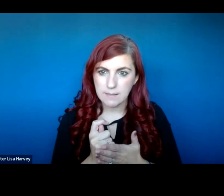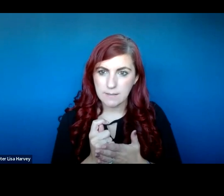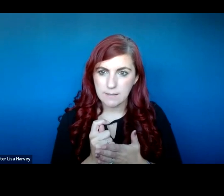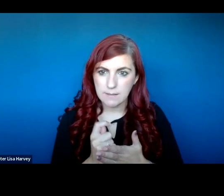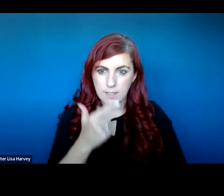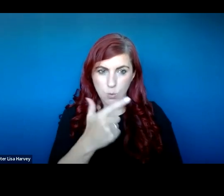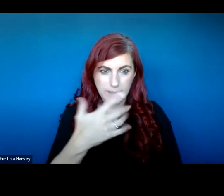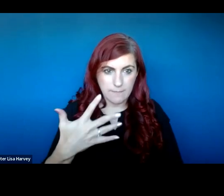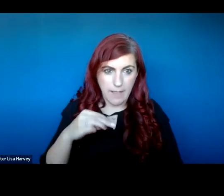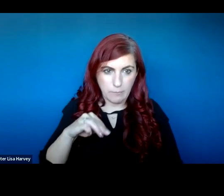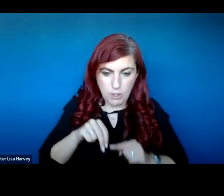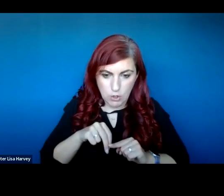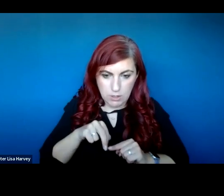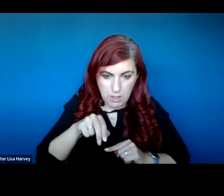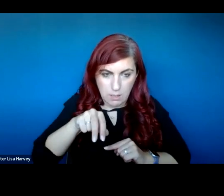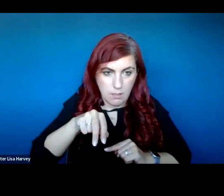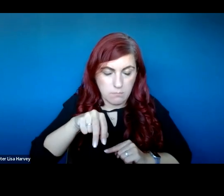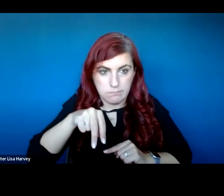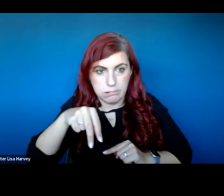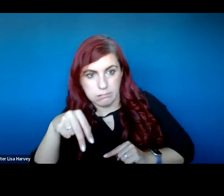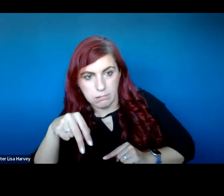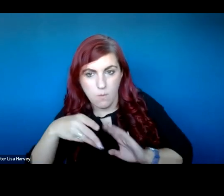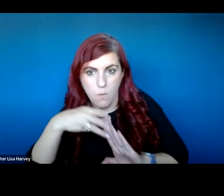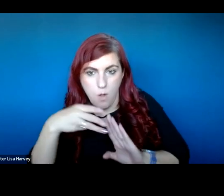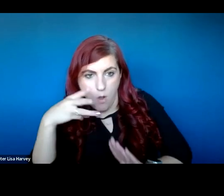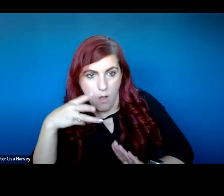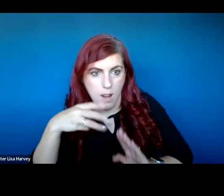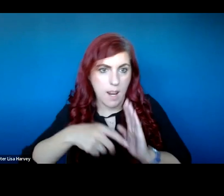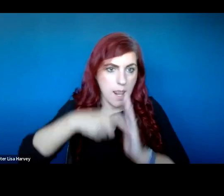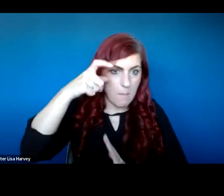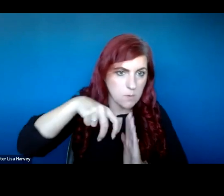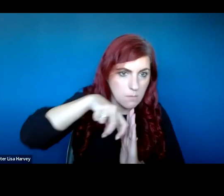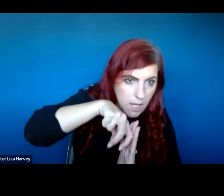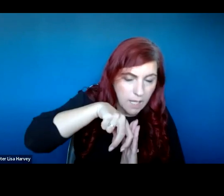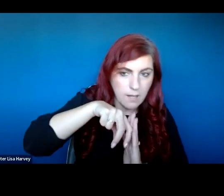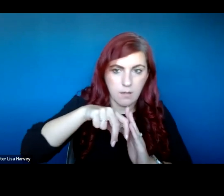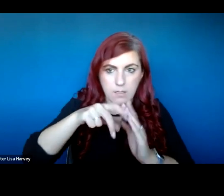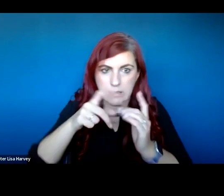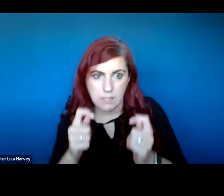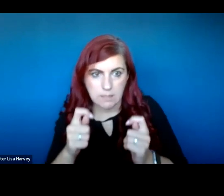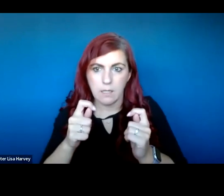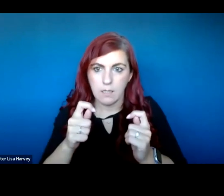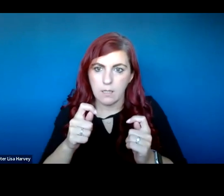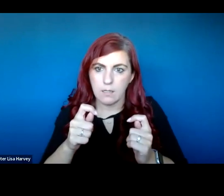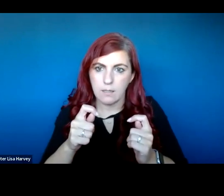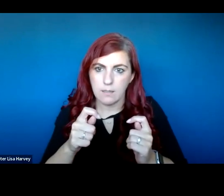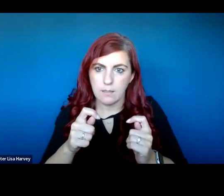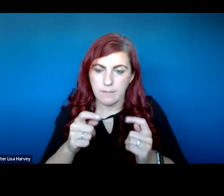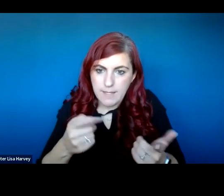sitting down, leaning against a wall, a lamp post, whatever. That is just how it is.